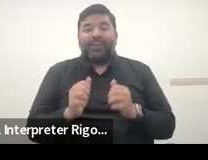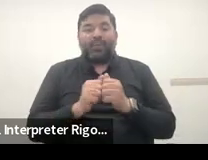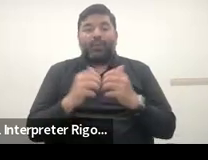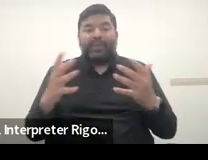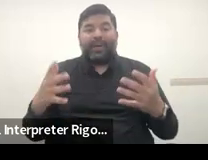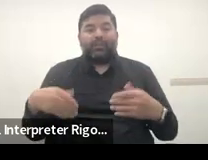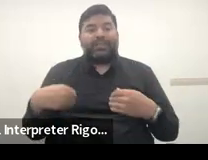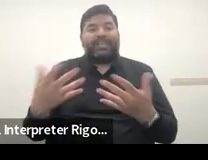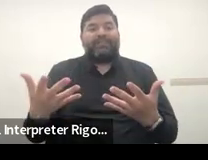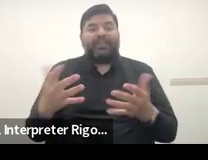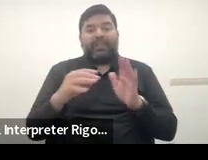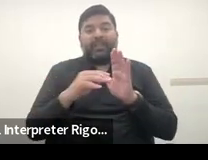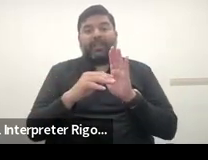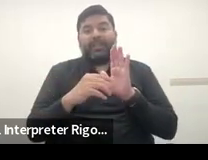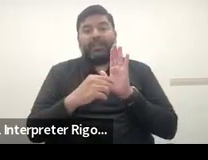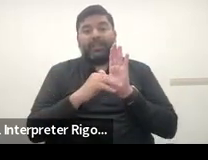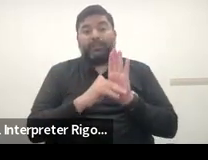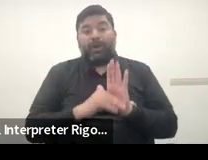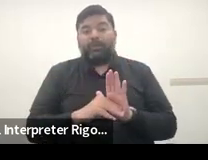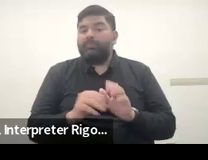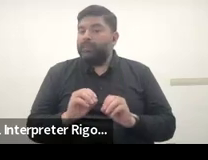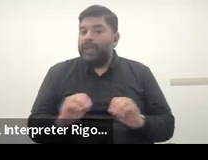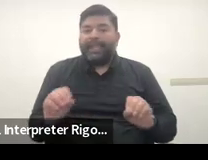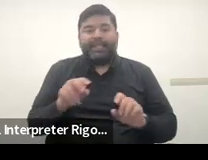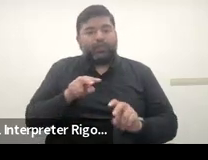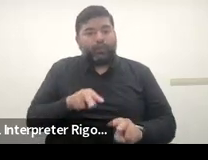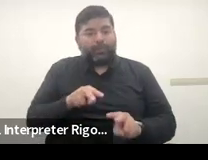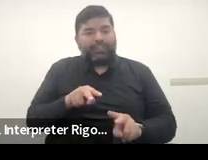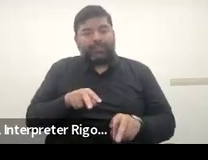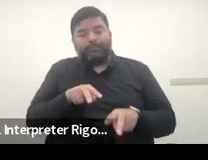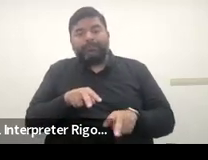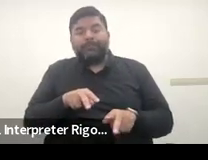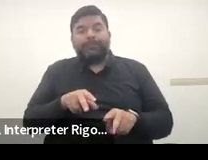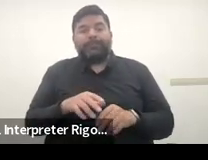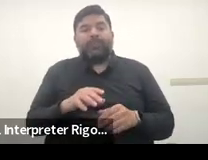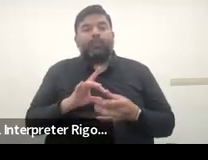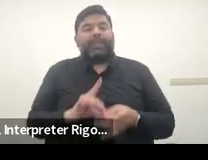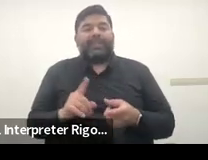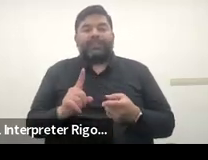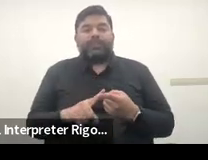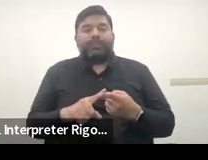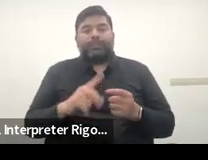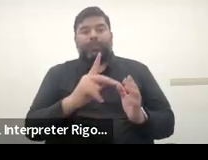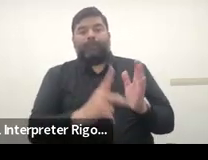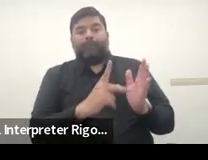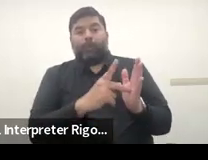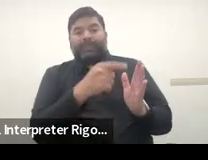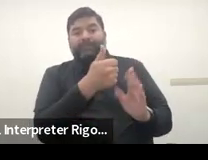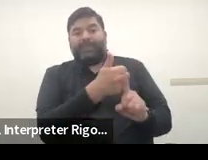the model any kind of supervision when it comes to like what the phonemes are it